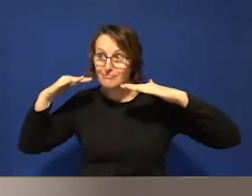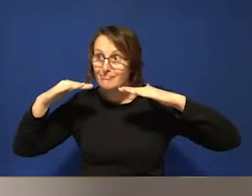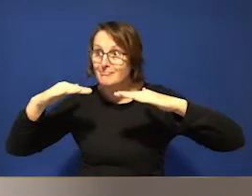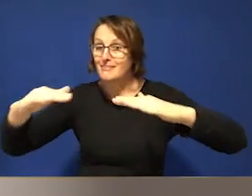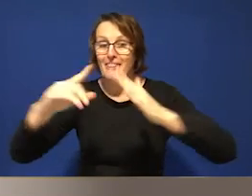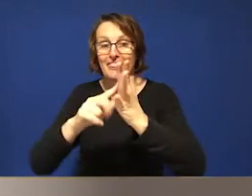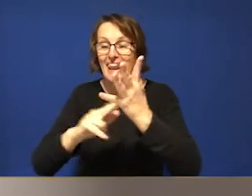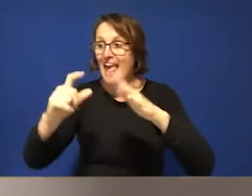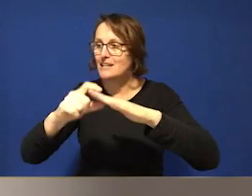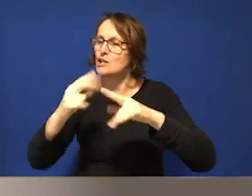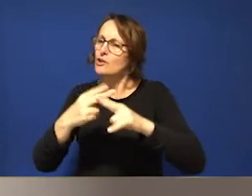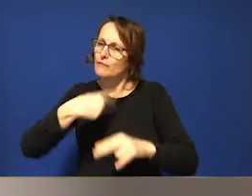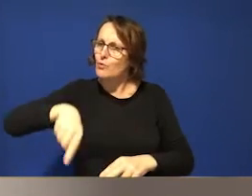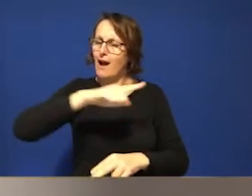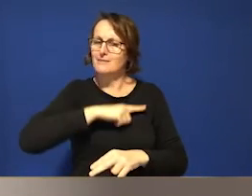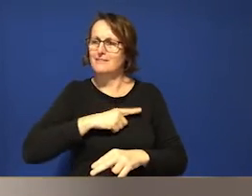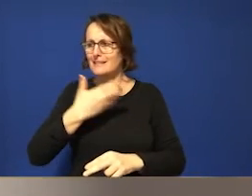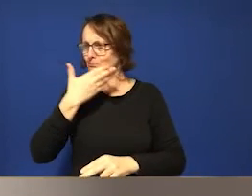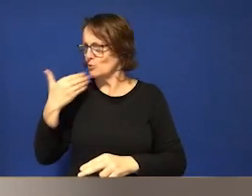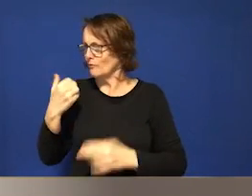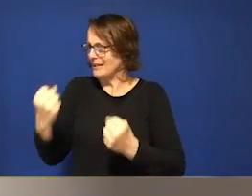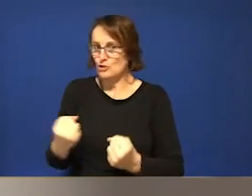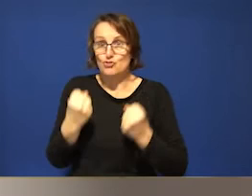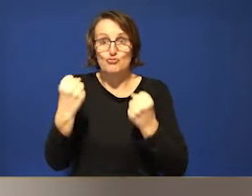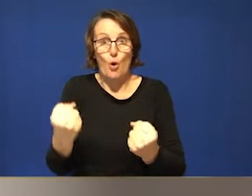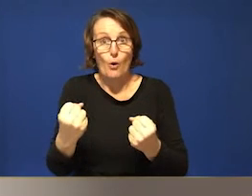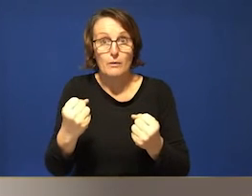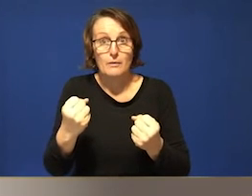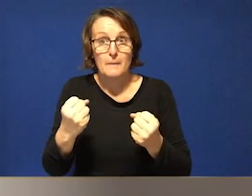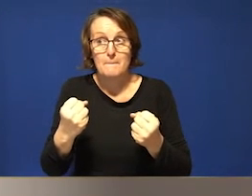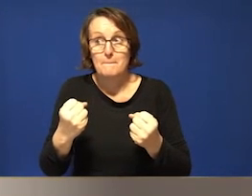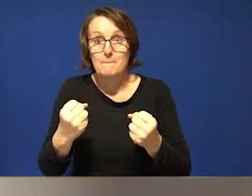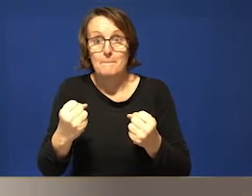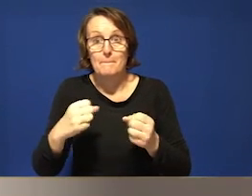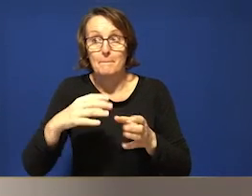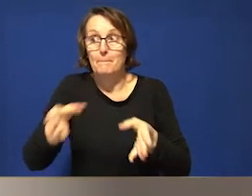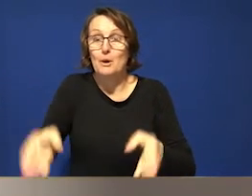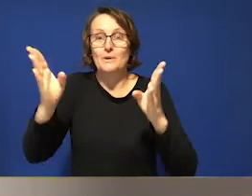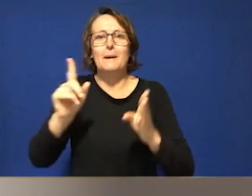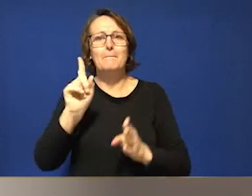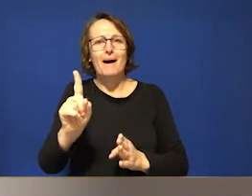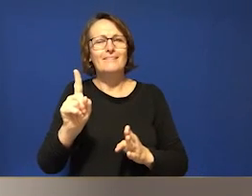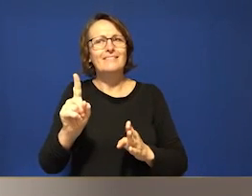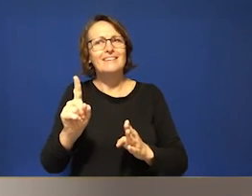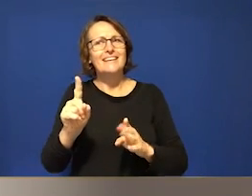So for us and yet it's still a very strong building, but its message is very different too,